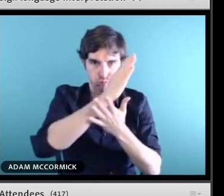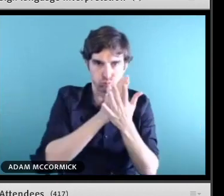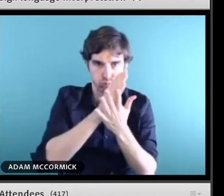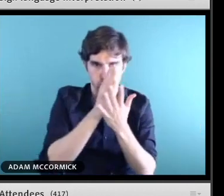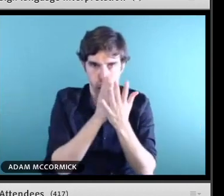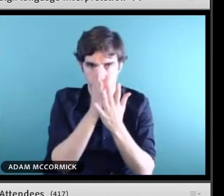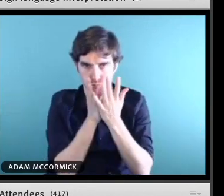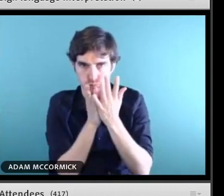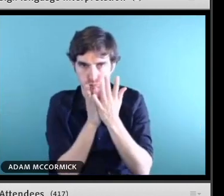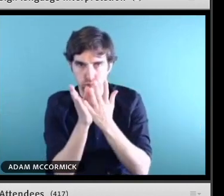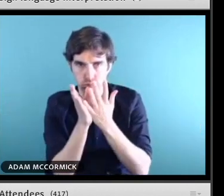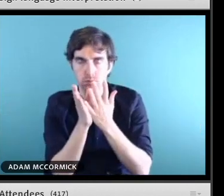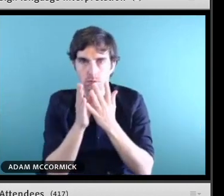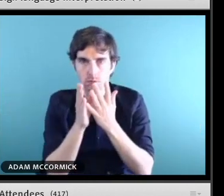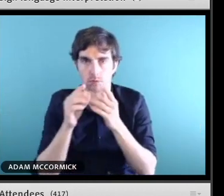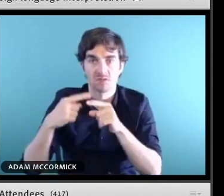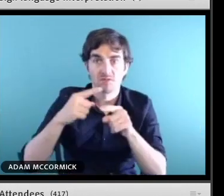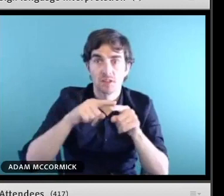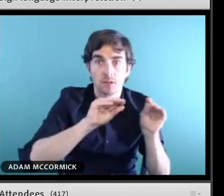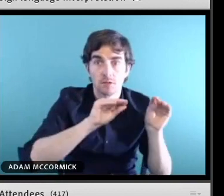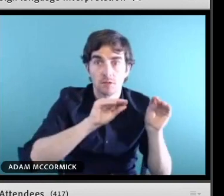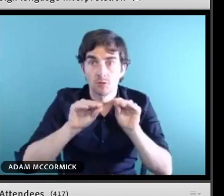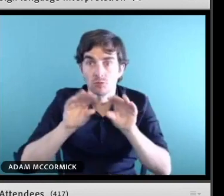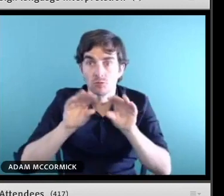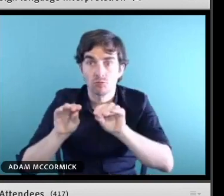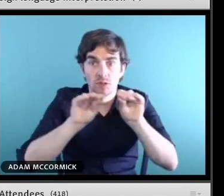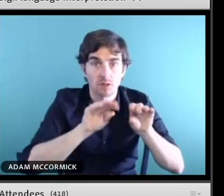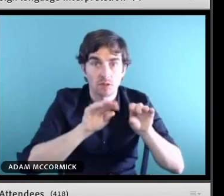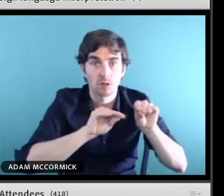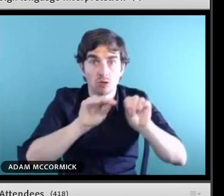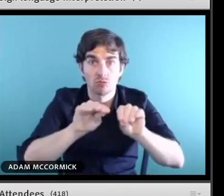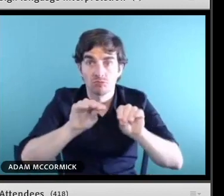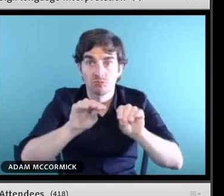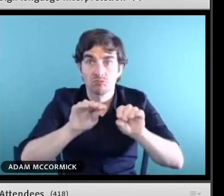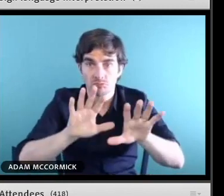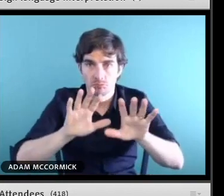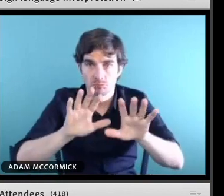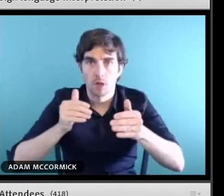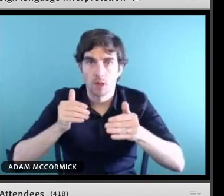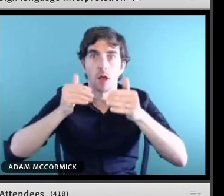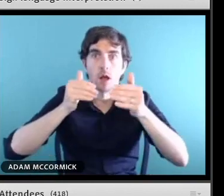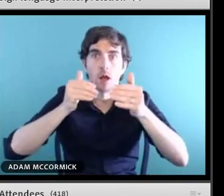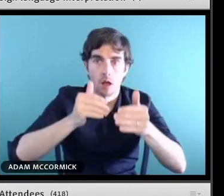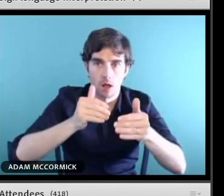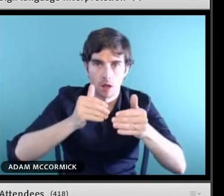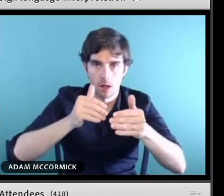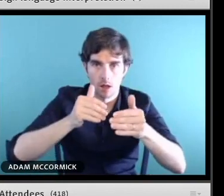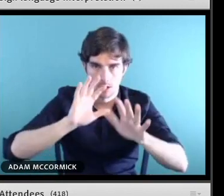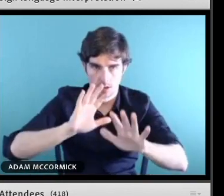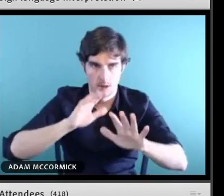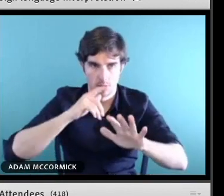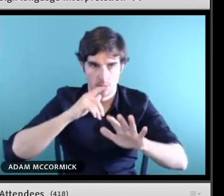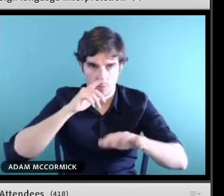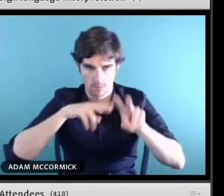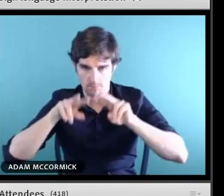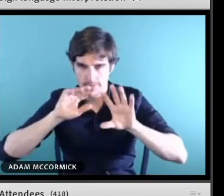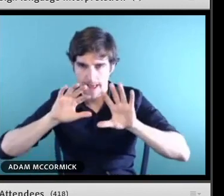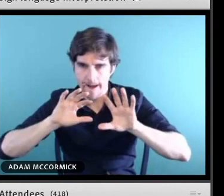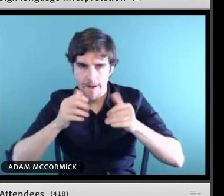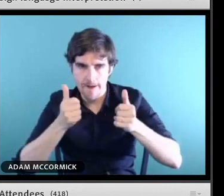a coordinator and also we have a project coordination in RIADIS where Mario Puruncajas is the